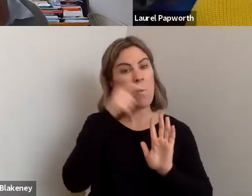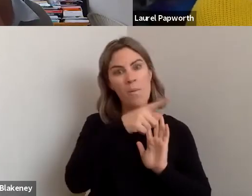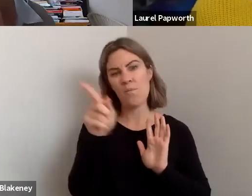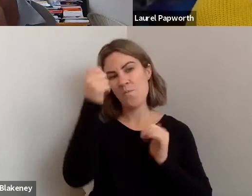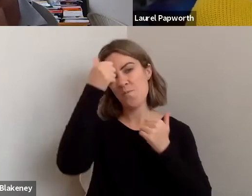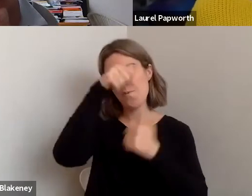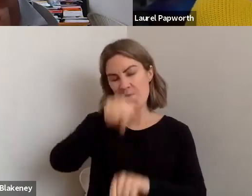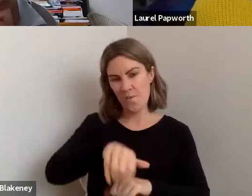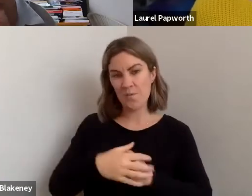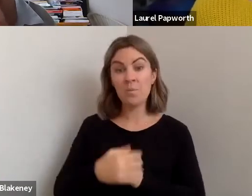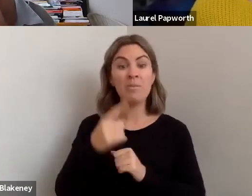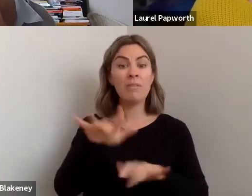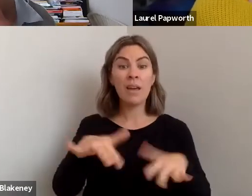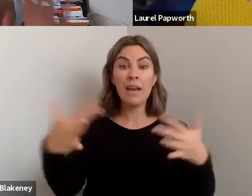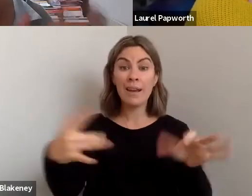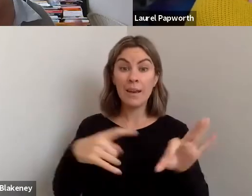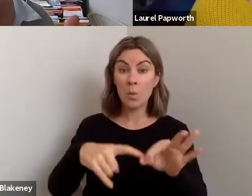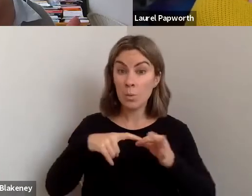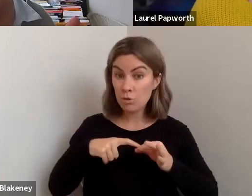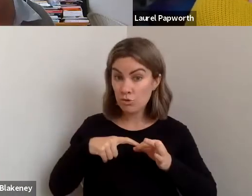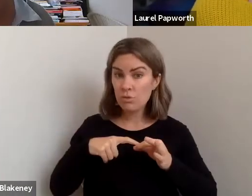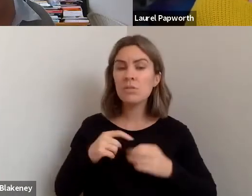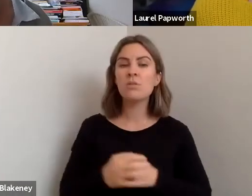If you have any questions, don't forget to post them throughout